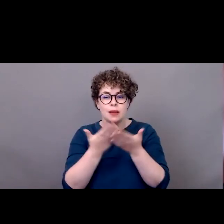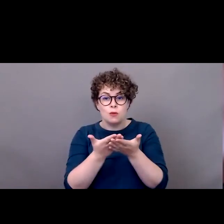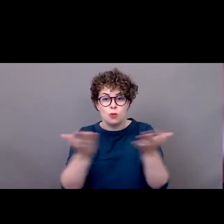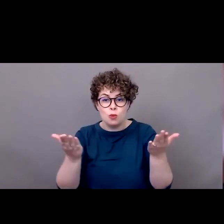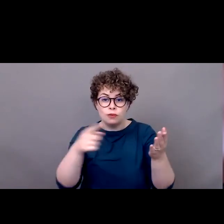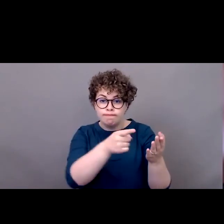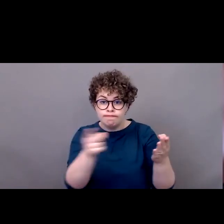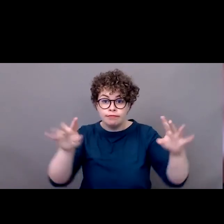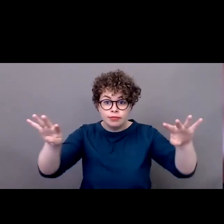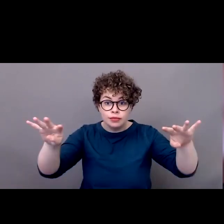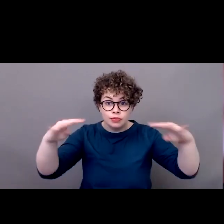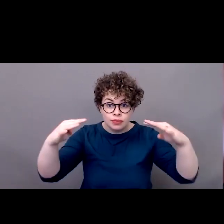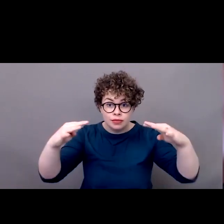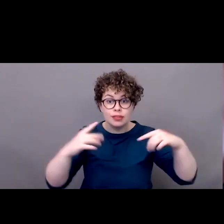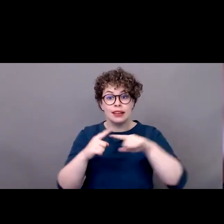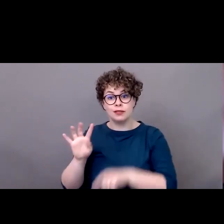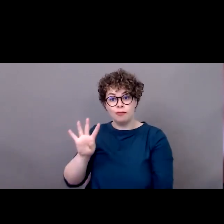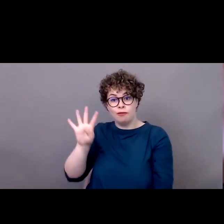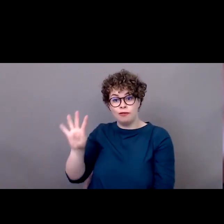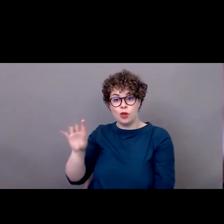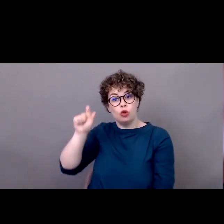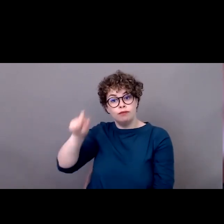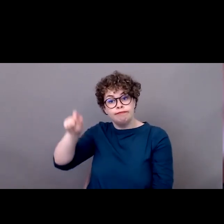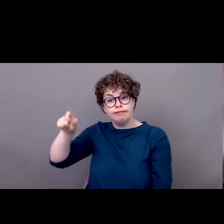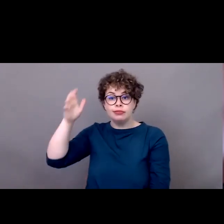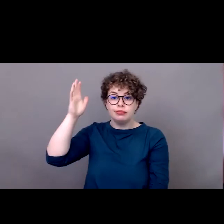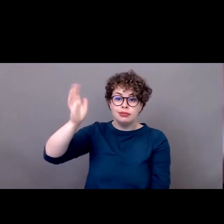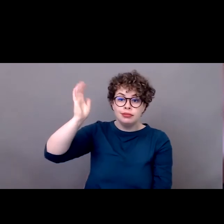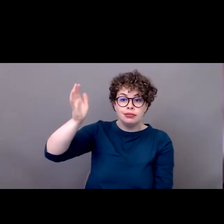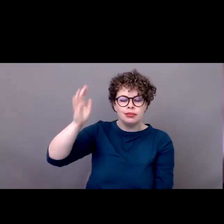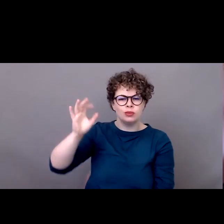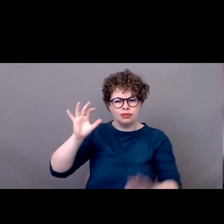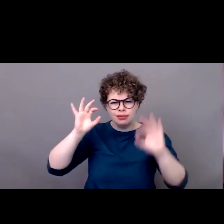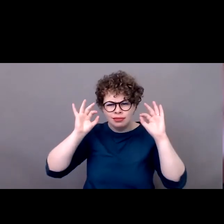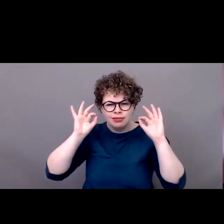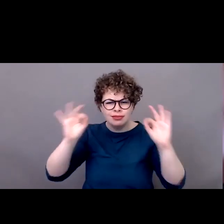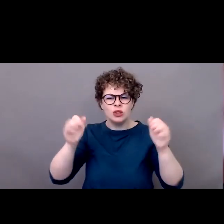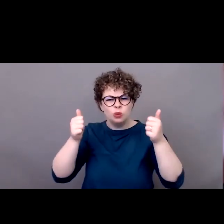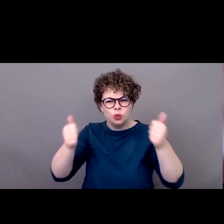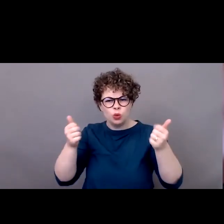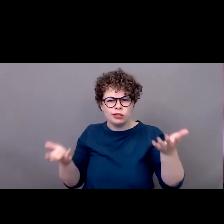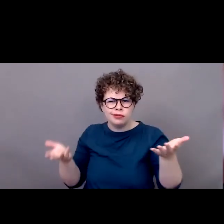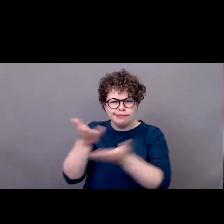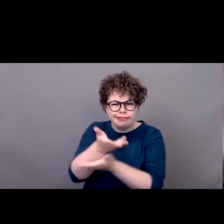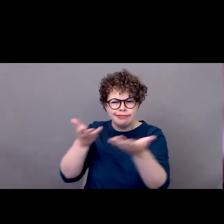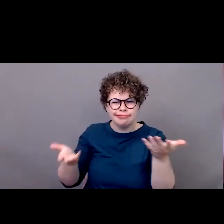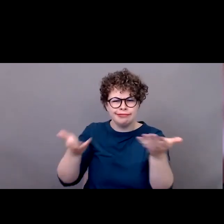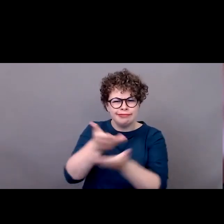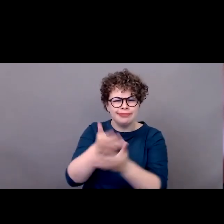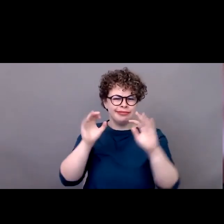great engagement today. I'm sure we had a really great morning